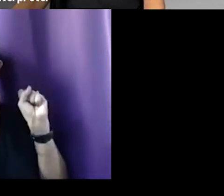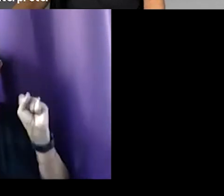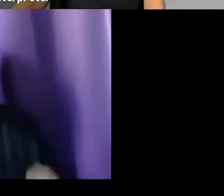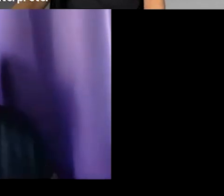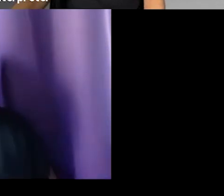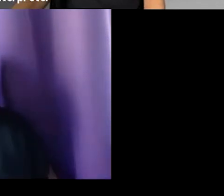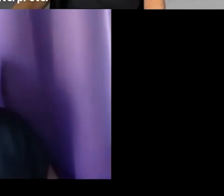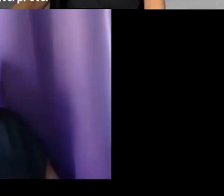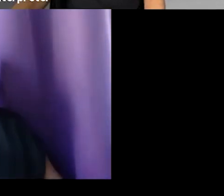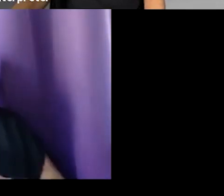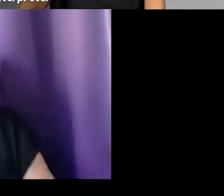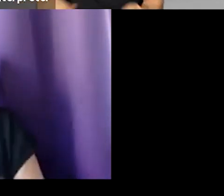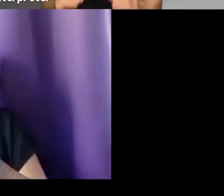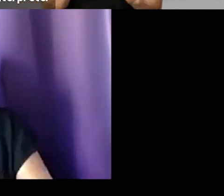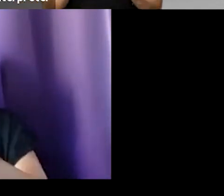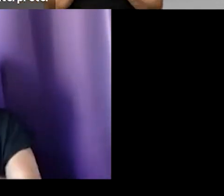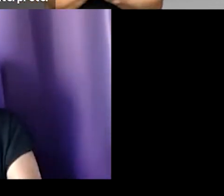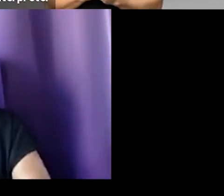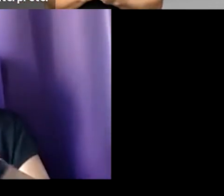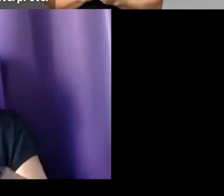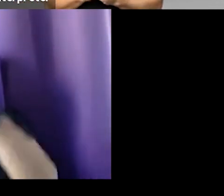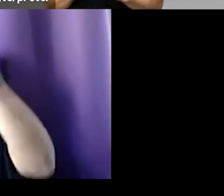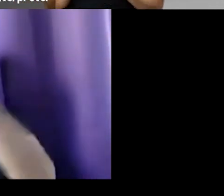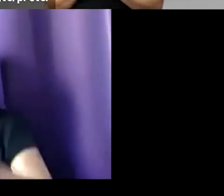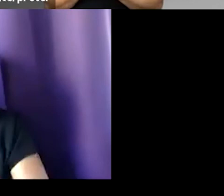And our next question. Thank you Mary That was great.